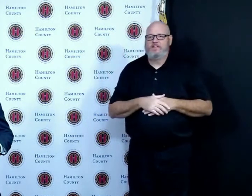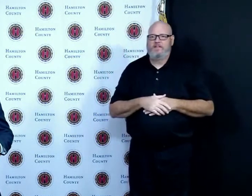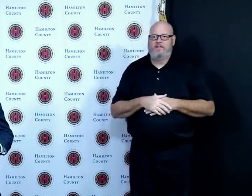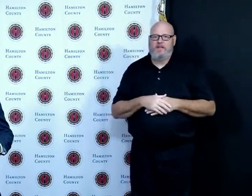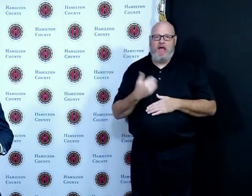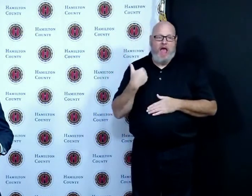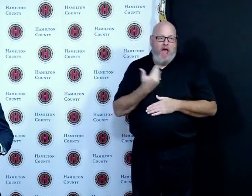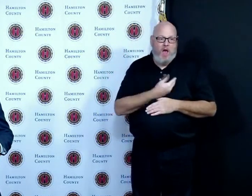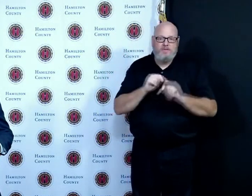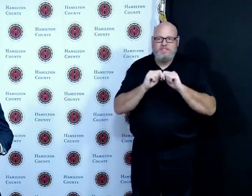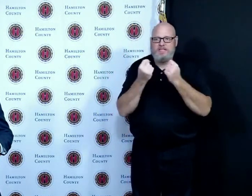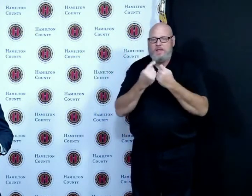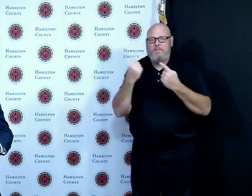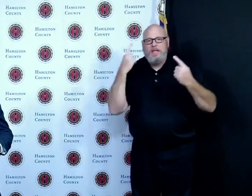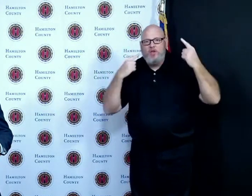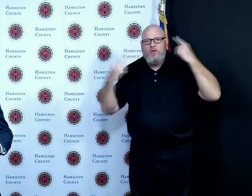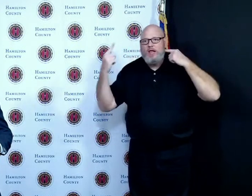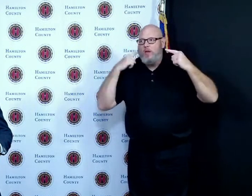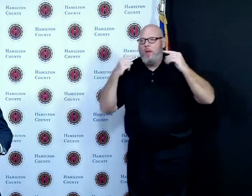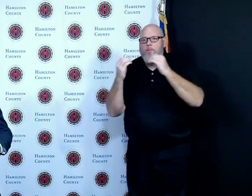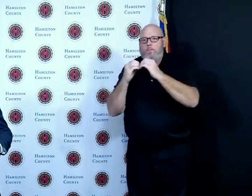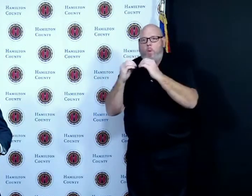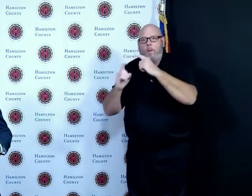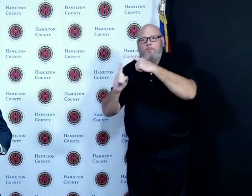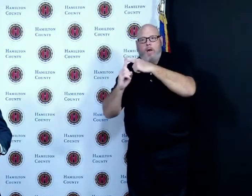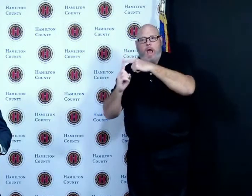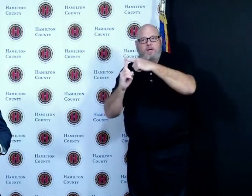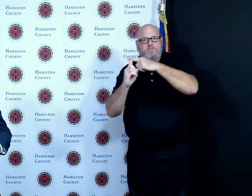it's really important the tools that we have throughout this pandemic are critical